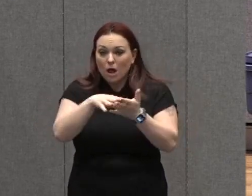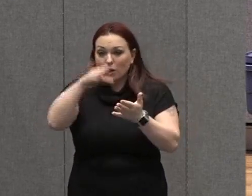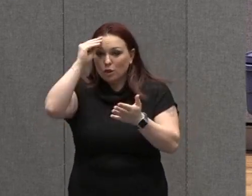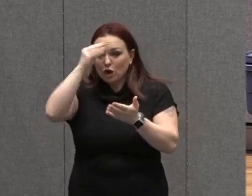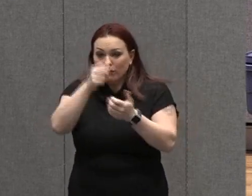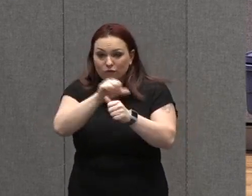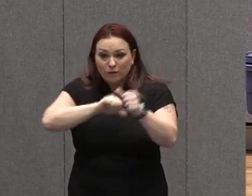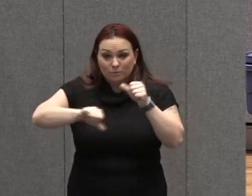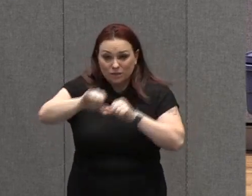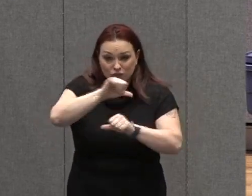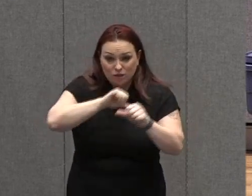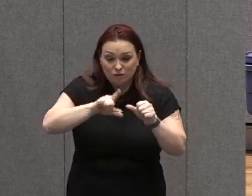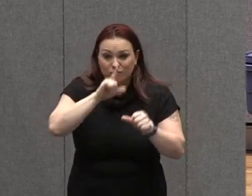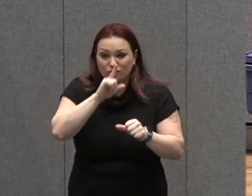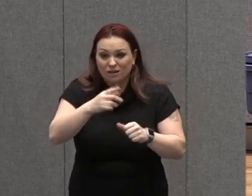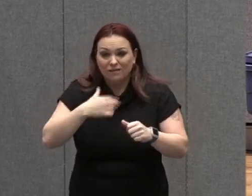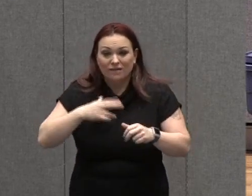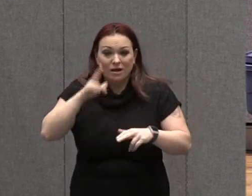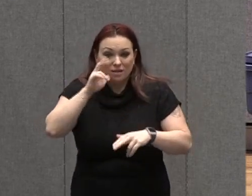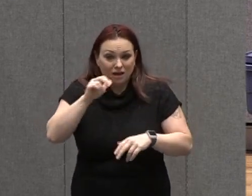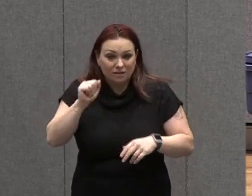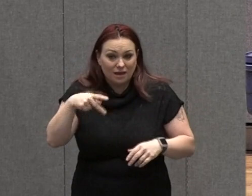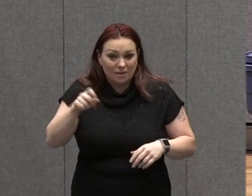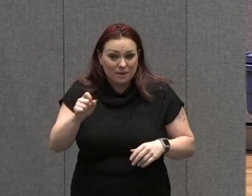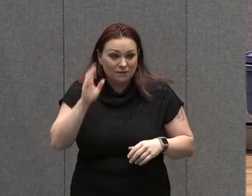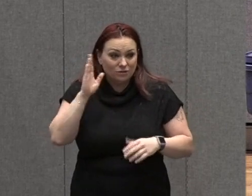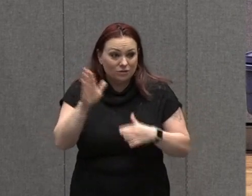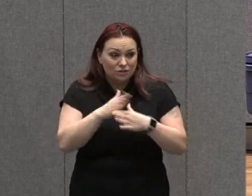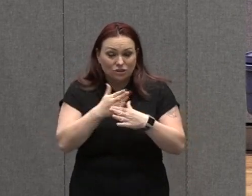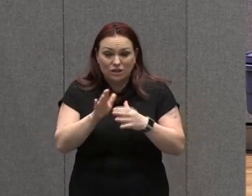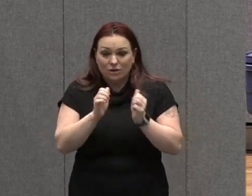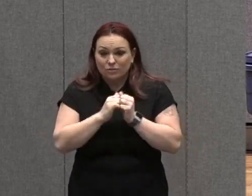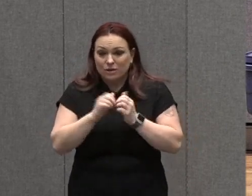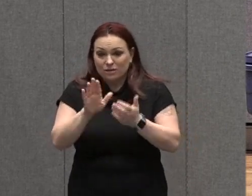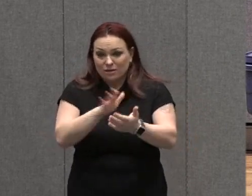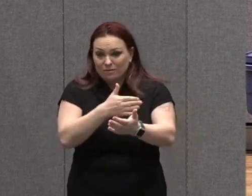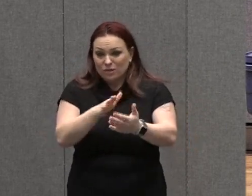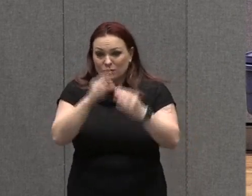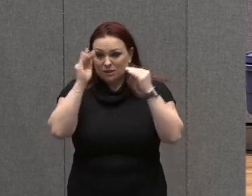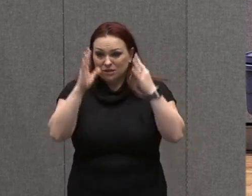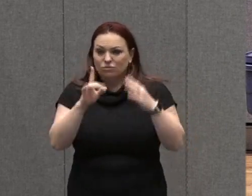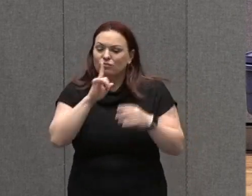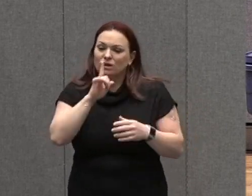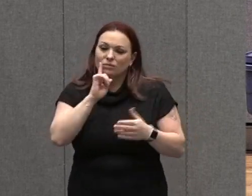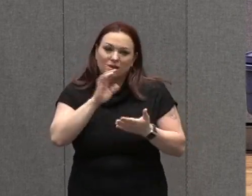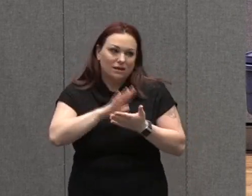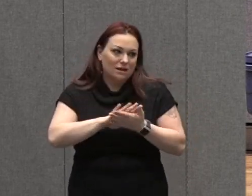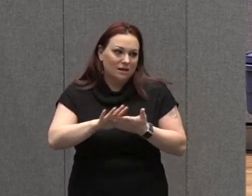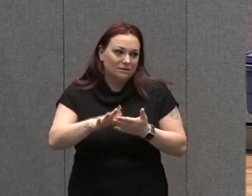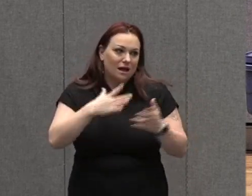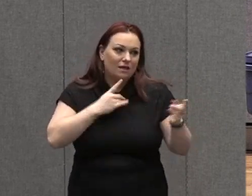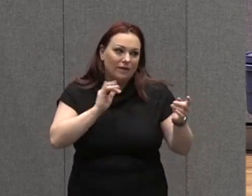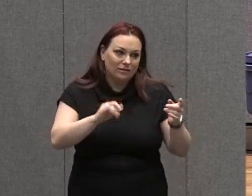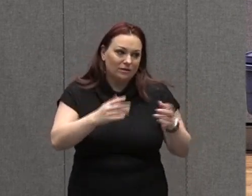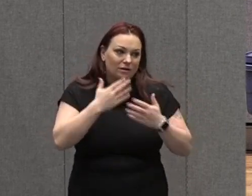and I feel really lucky in APS we do a lot of sharing with the music teachers which is so so nice. Yes I like that, thank you Jan,